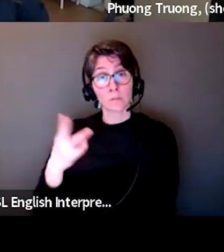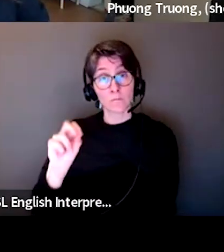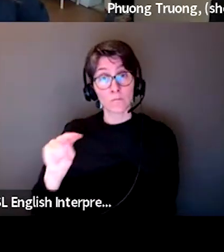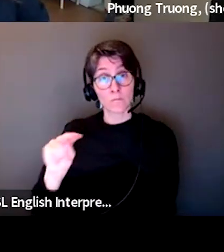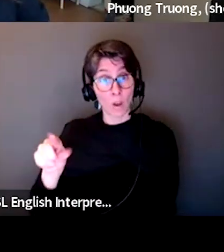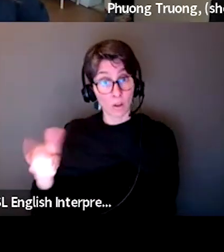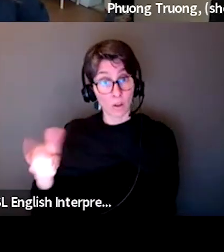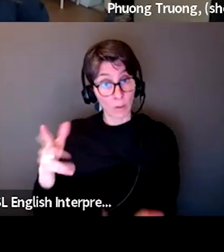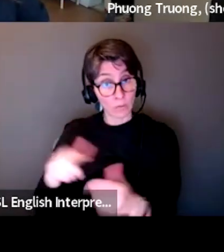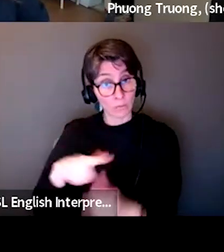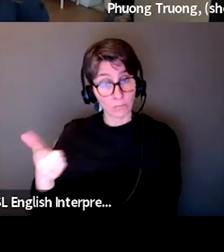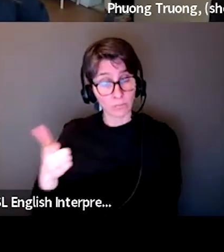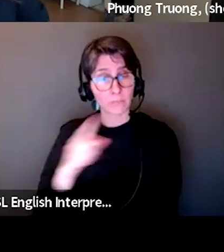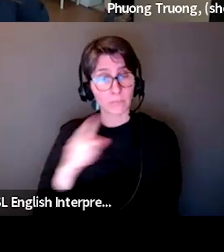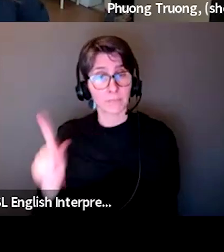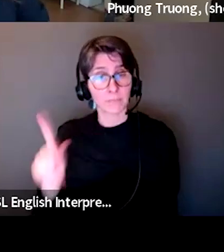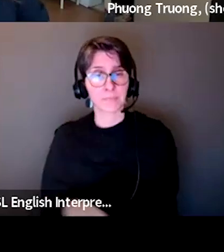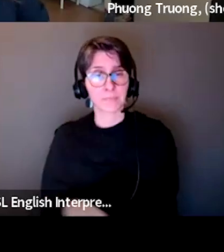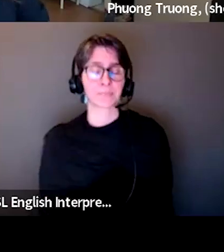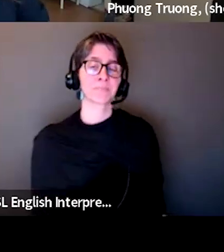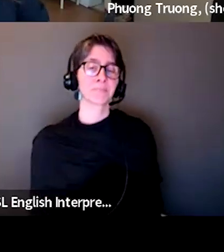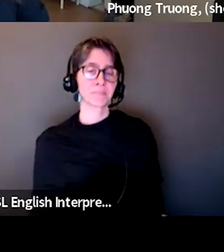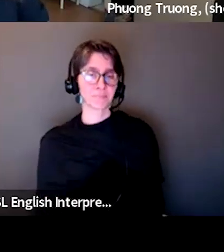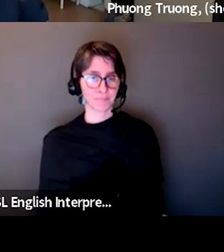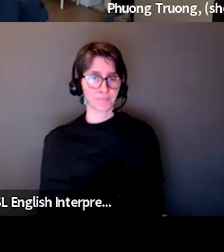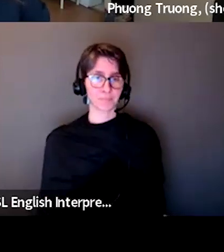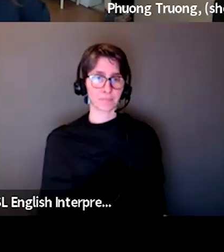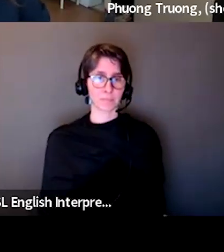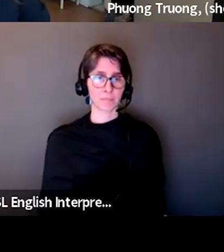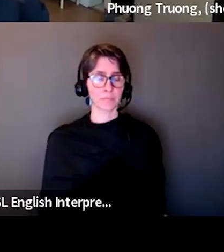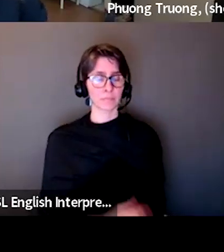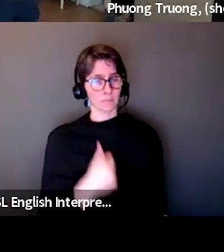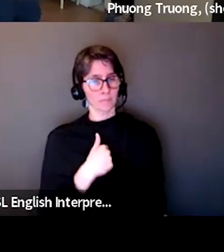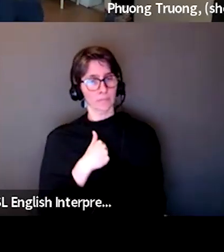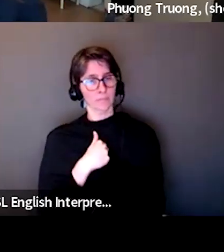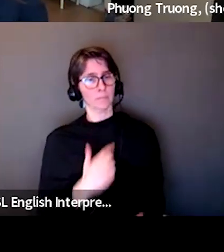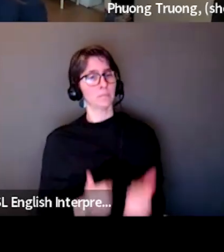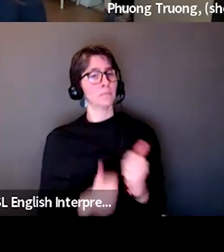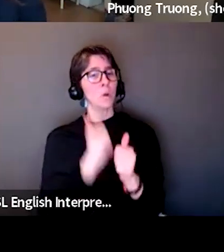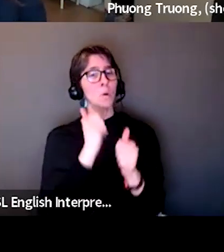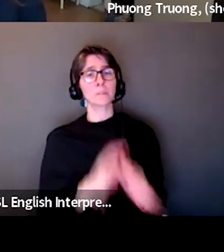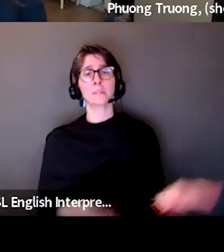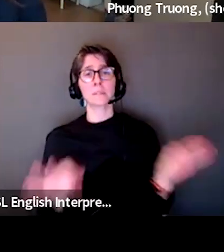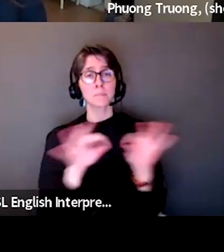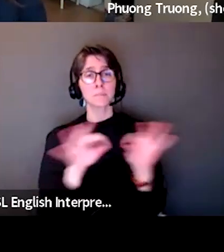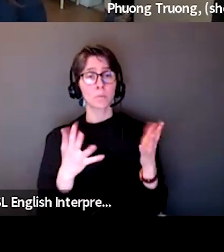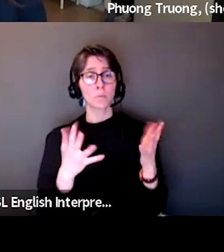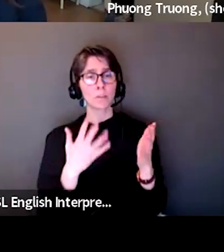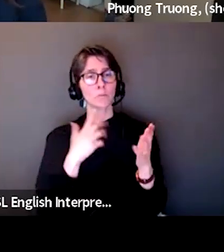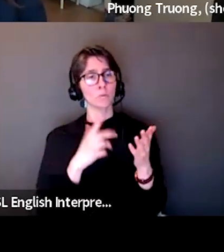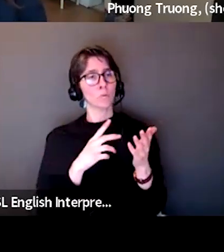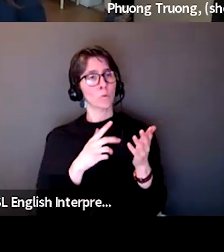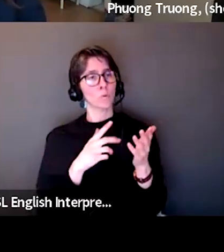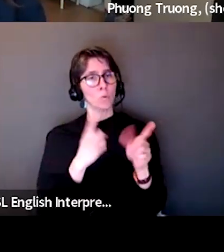Phuong: I think the most important thing for us is to have regular check-ins with our staff,